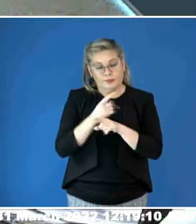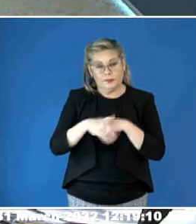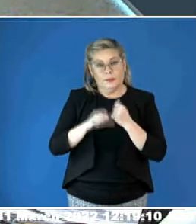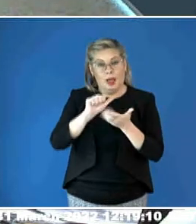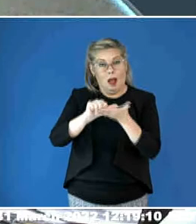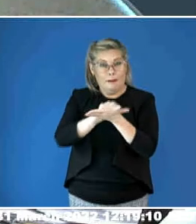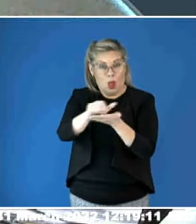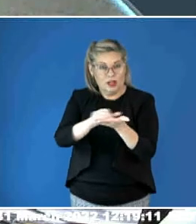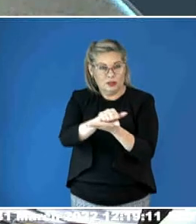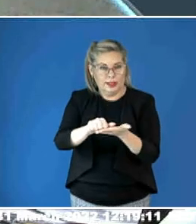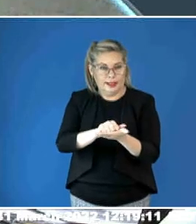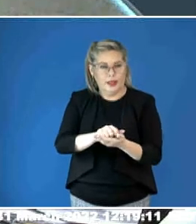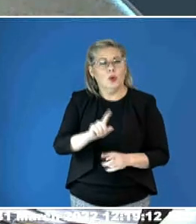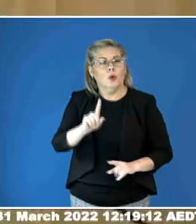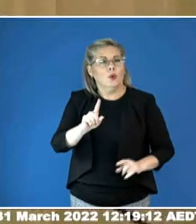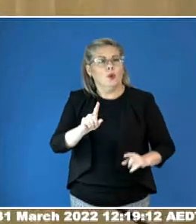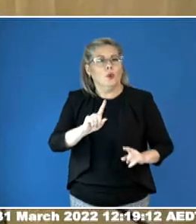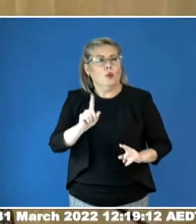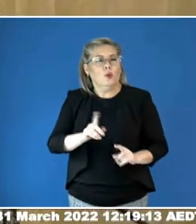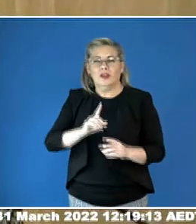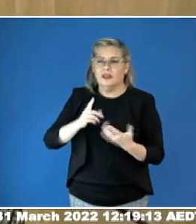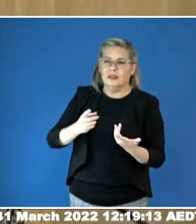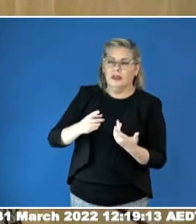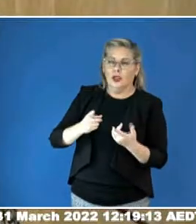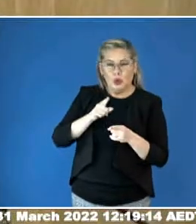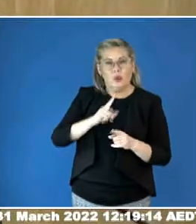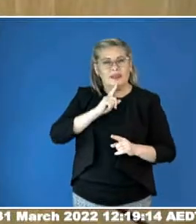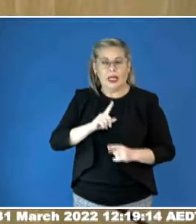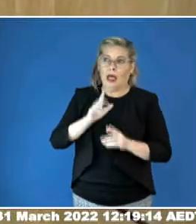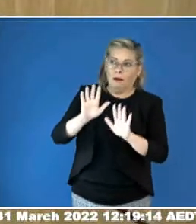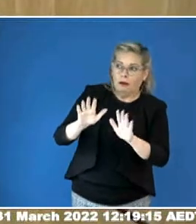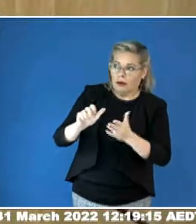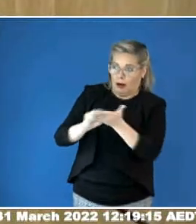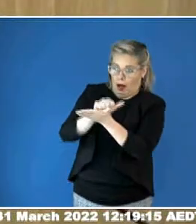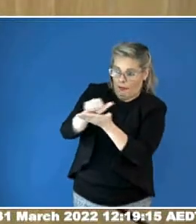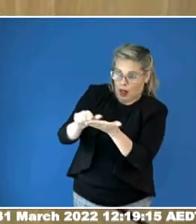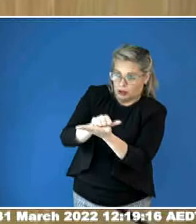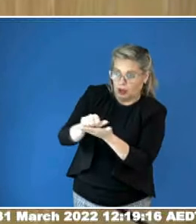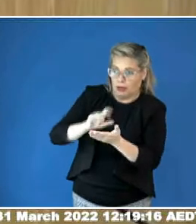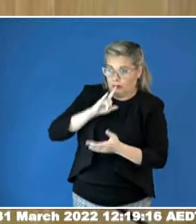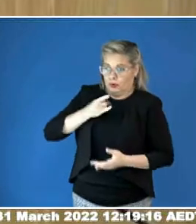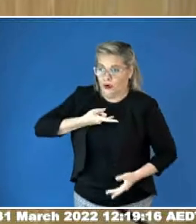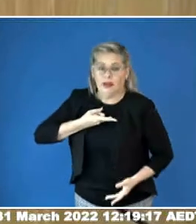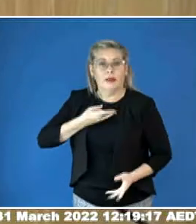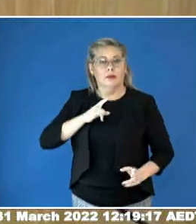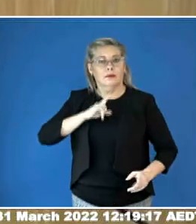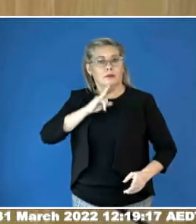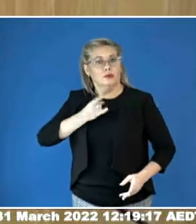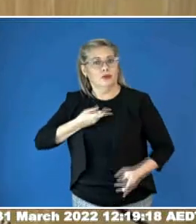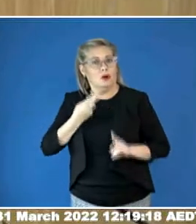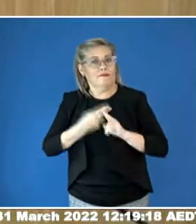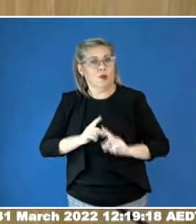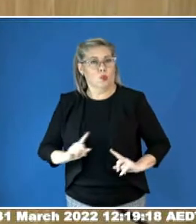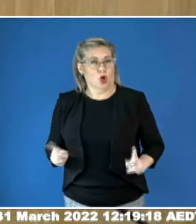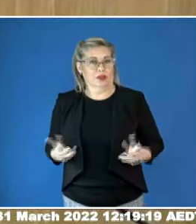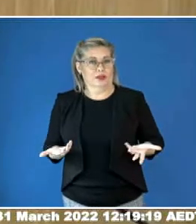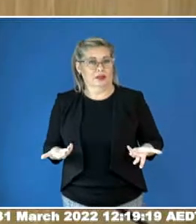Unfortunately, it was an